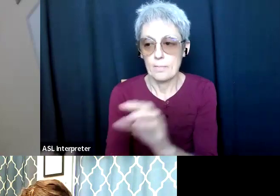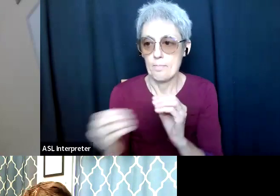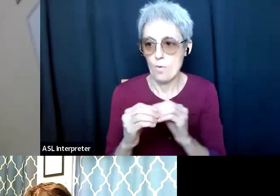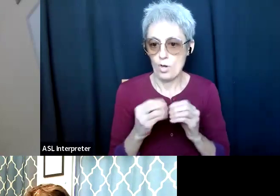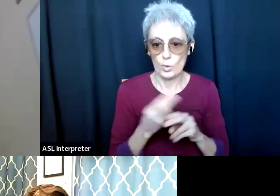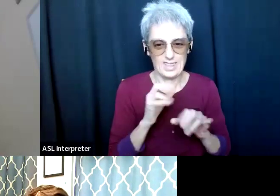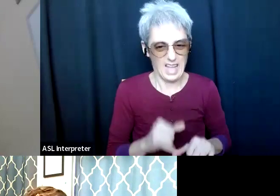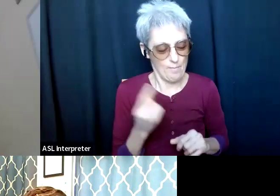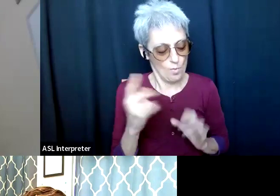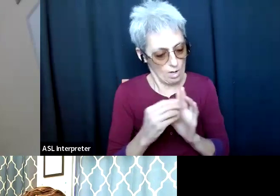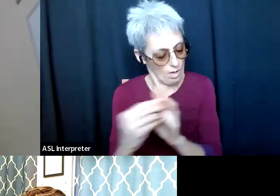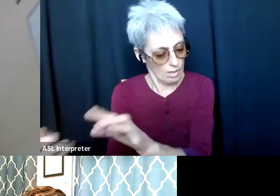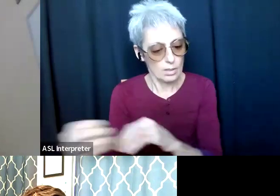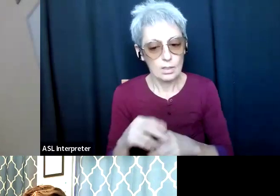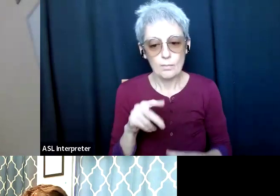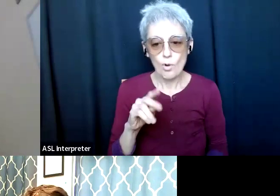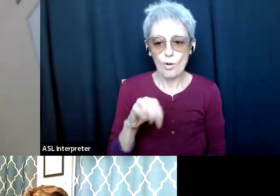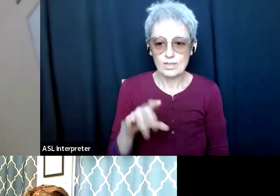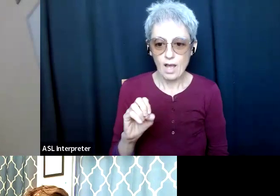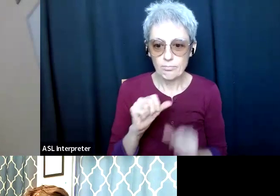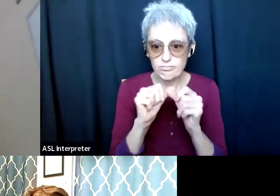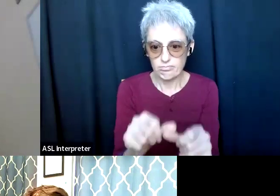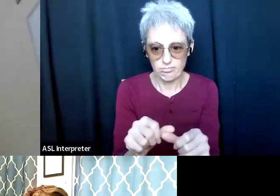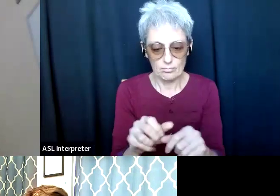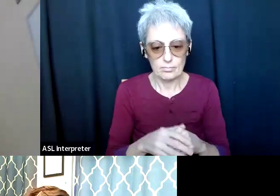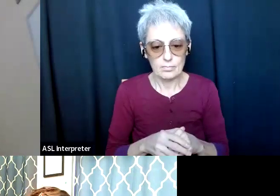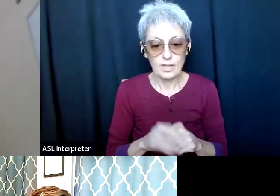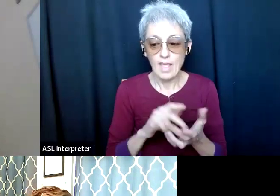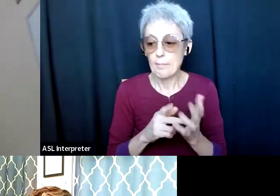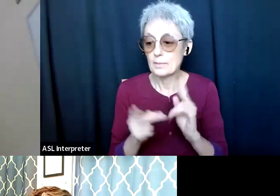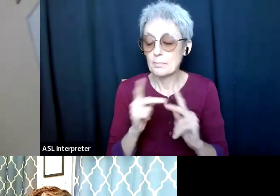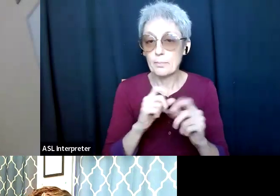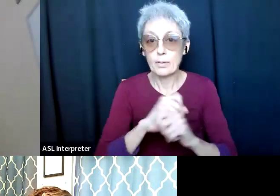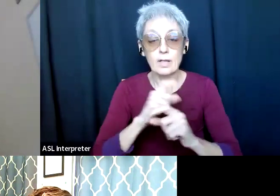or not, whether it's a more general factor